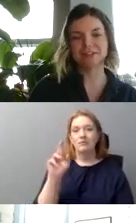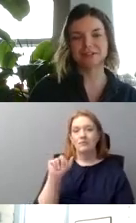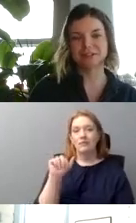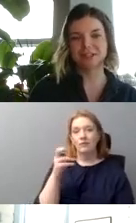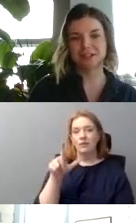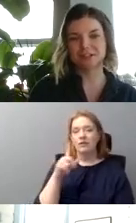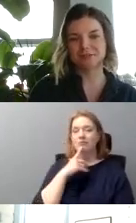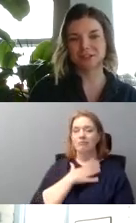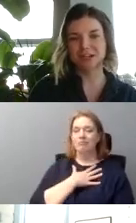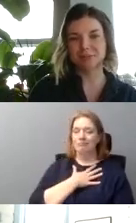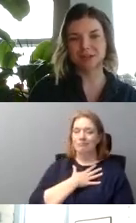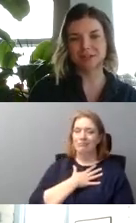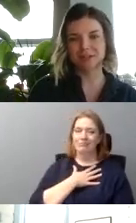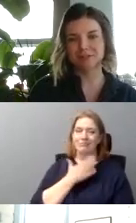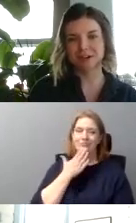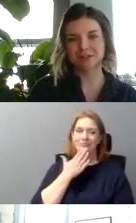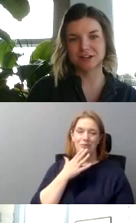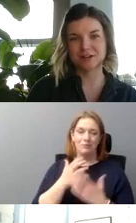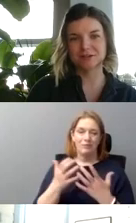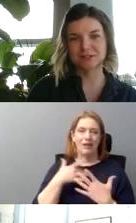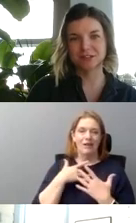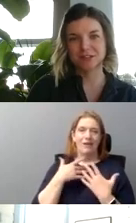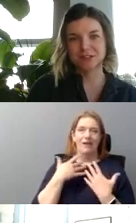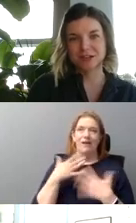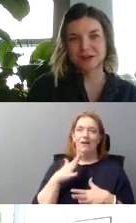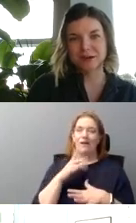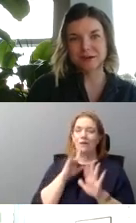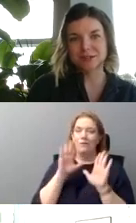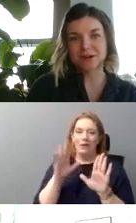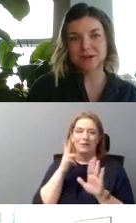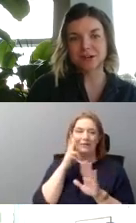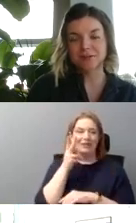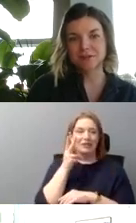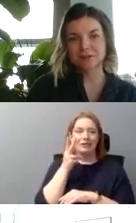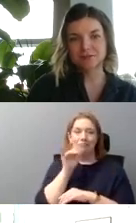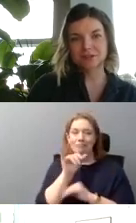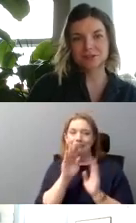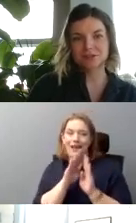a little slice of what's happening at the David Ireland House. So, for those of you